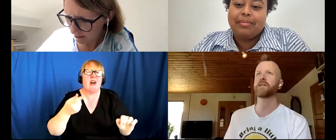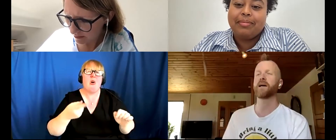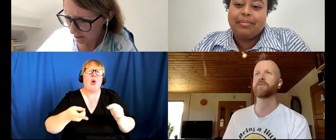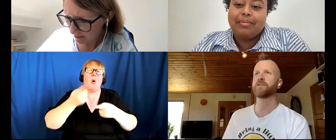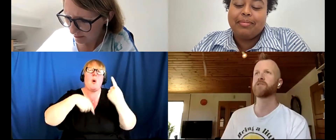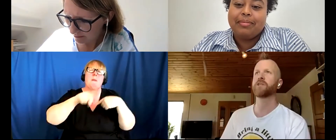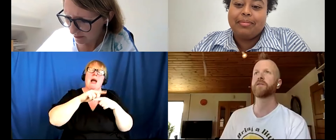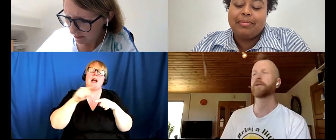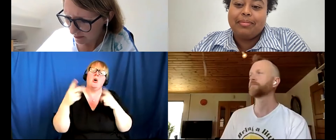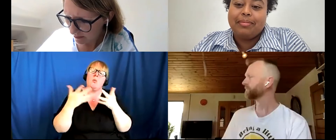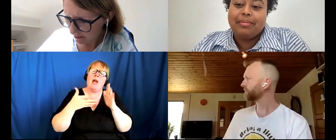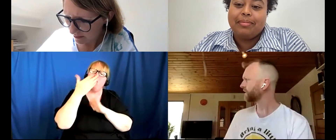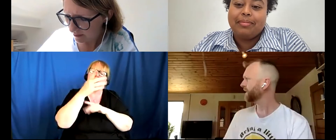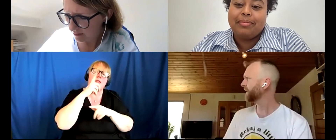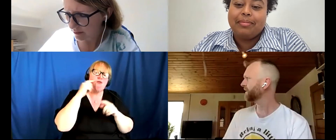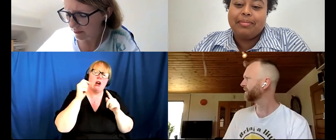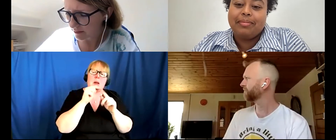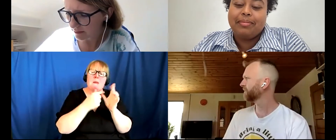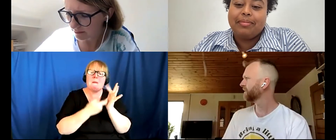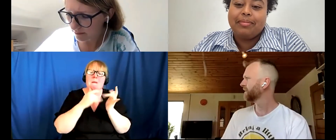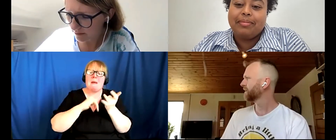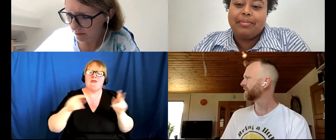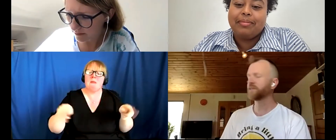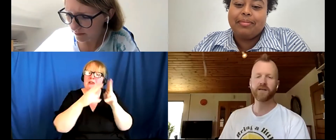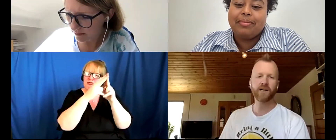they have their studio there. And this was in the kind of